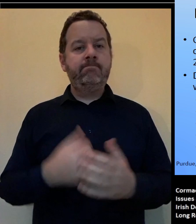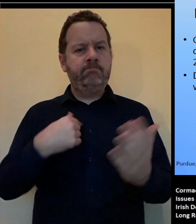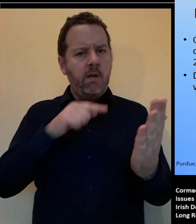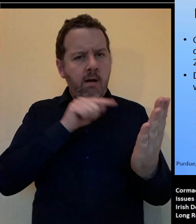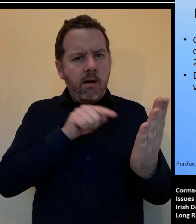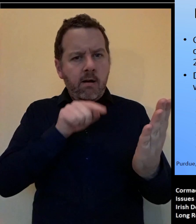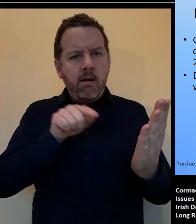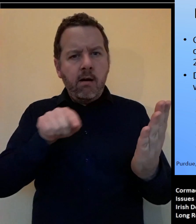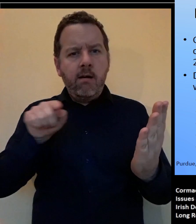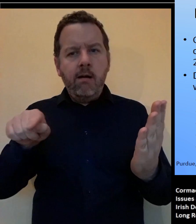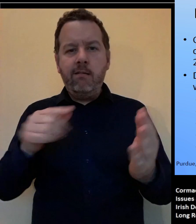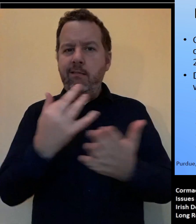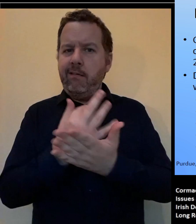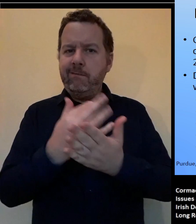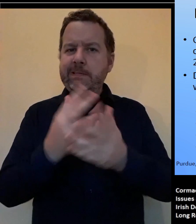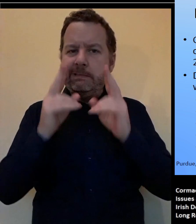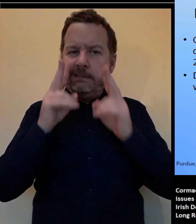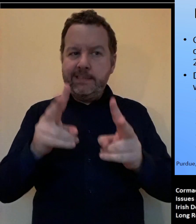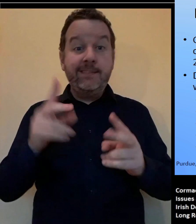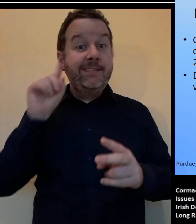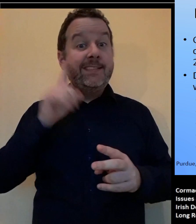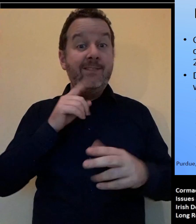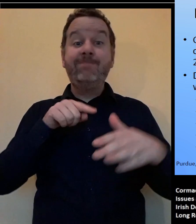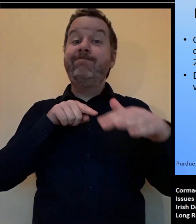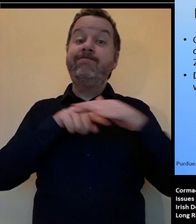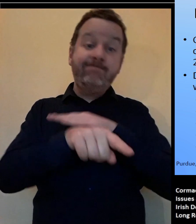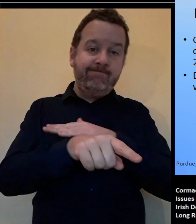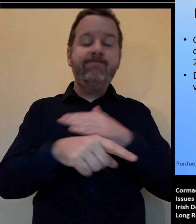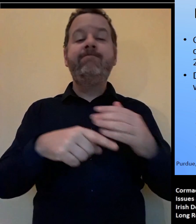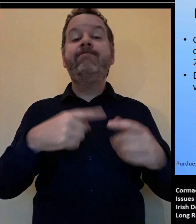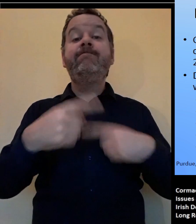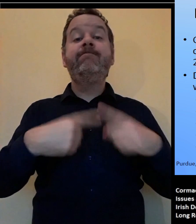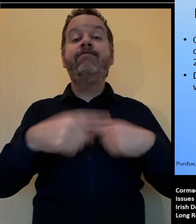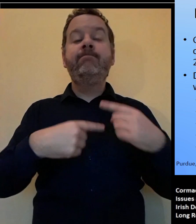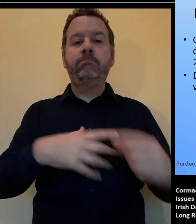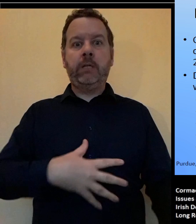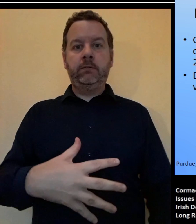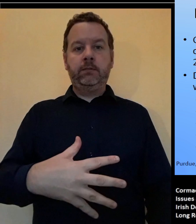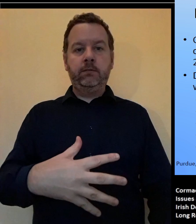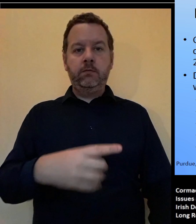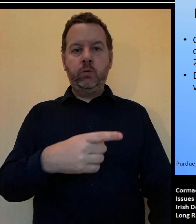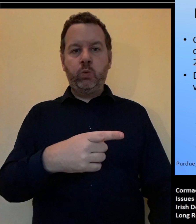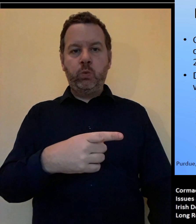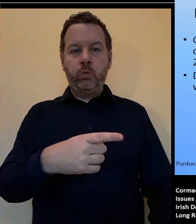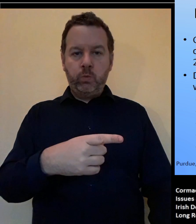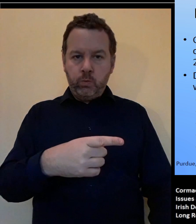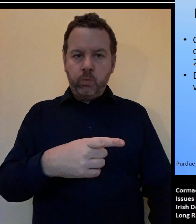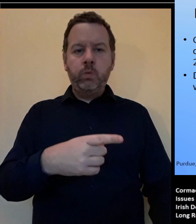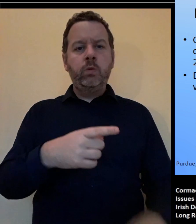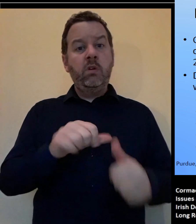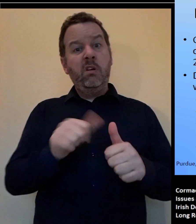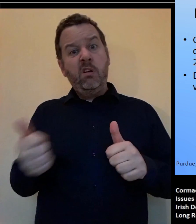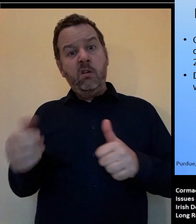Many cases can be found where they became pregnant while inmates of the institution,